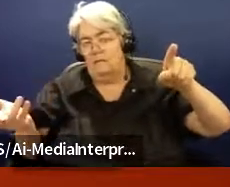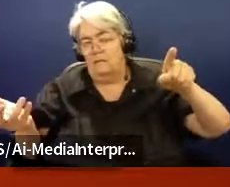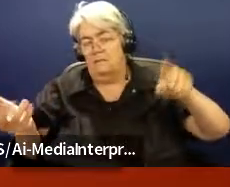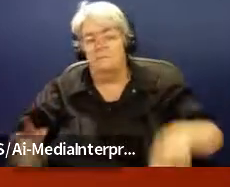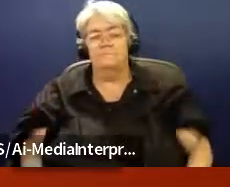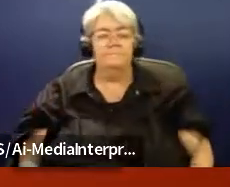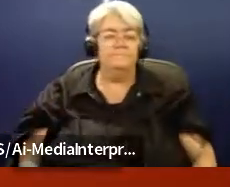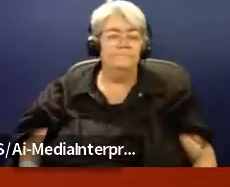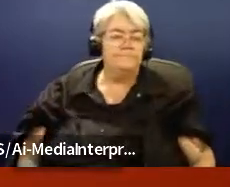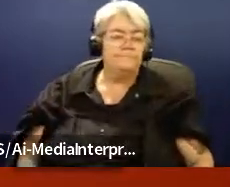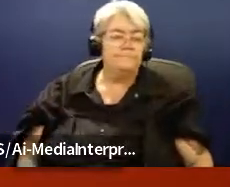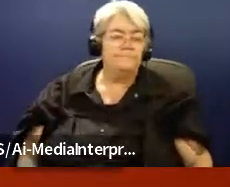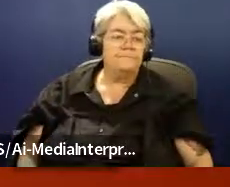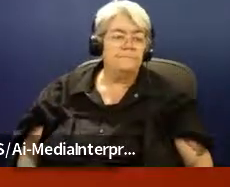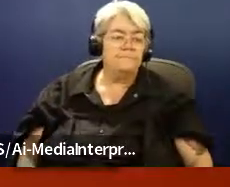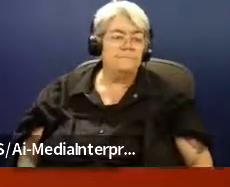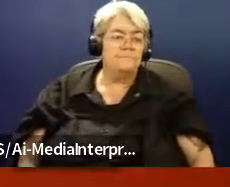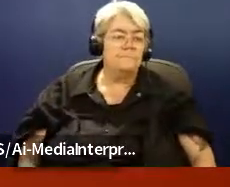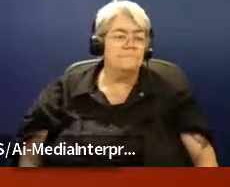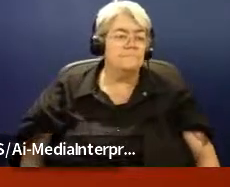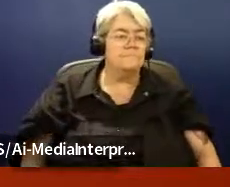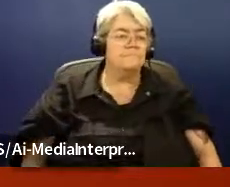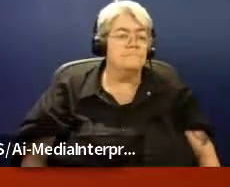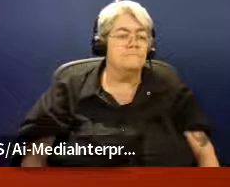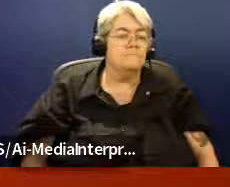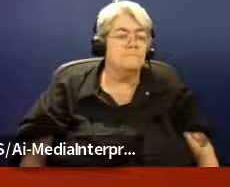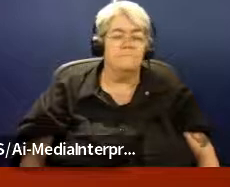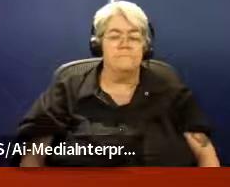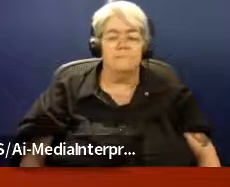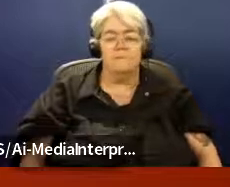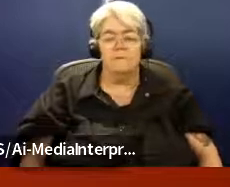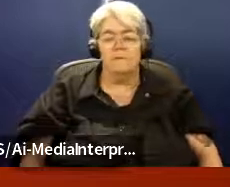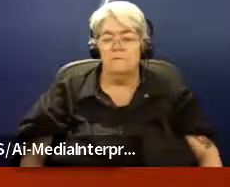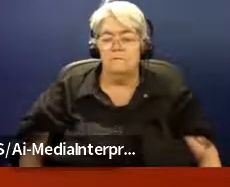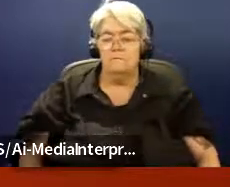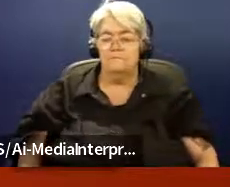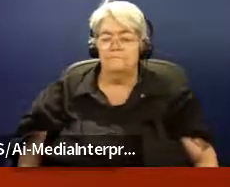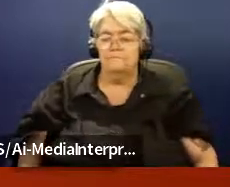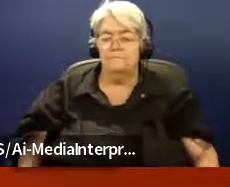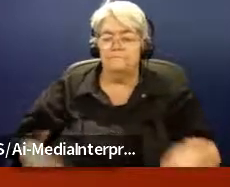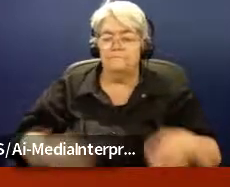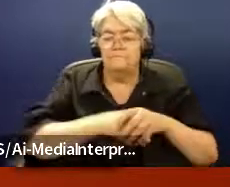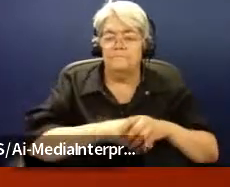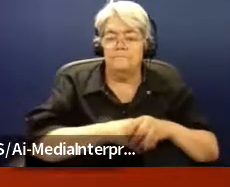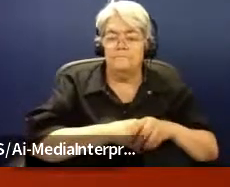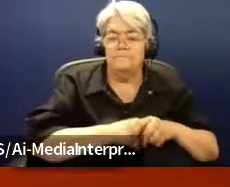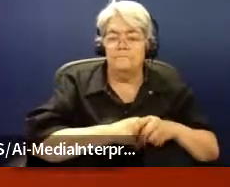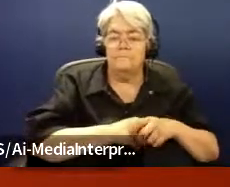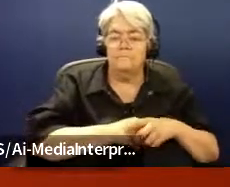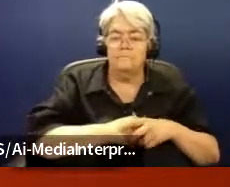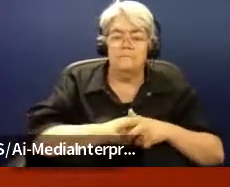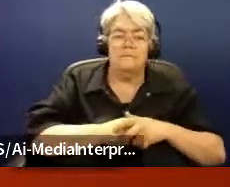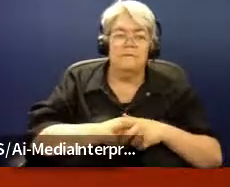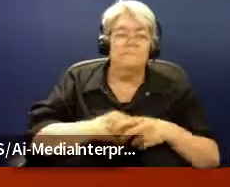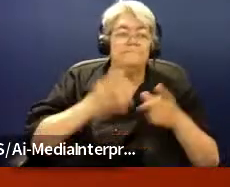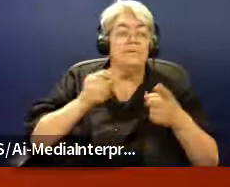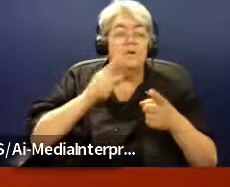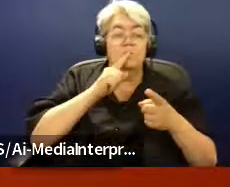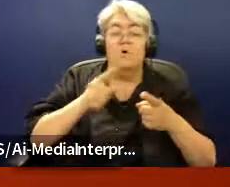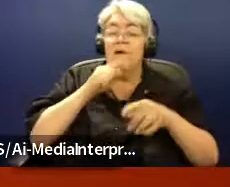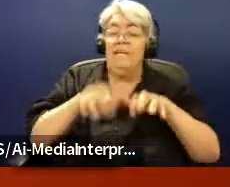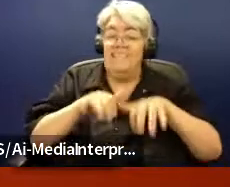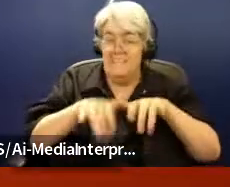based on that semantic infrastructure, making sure the infrastructure is logically coherent.